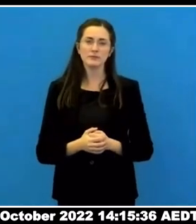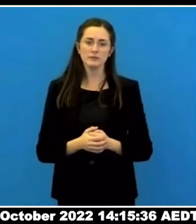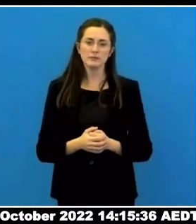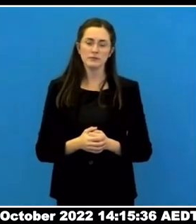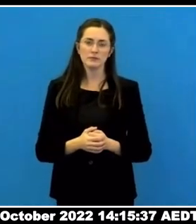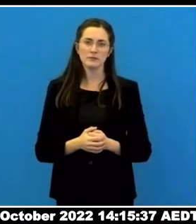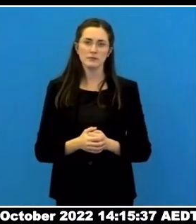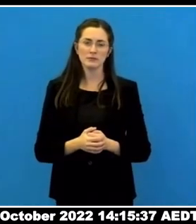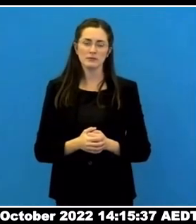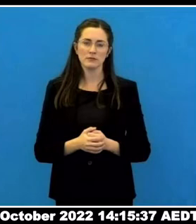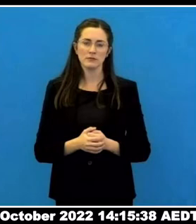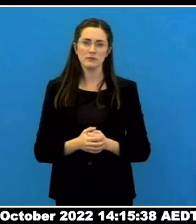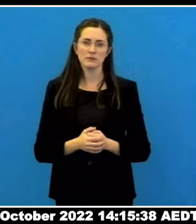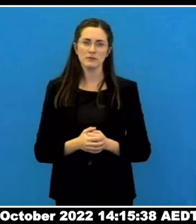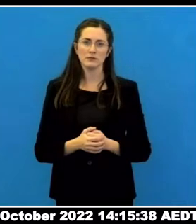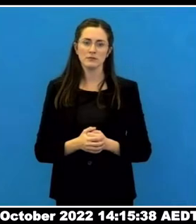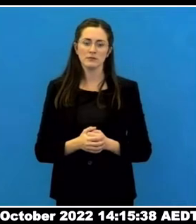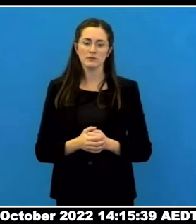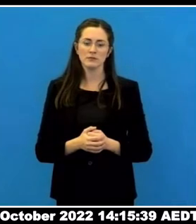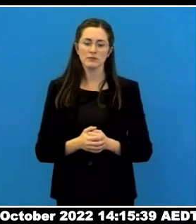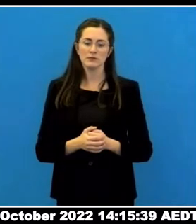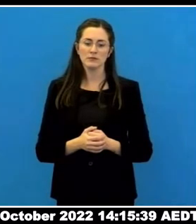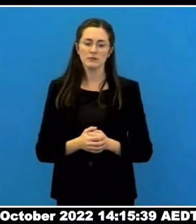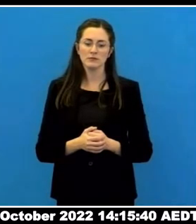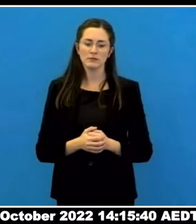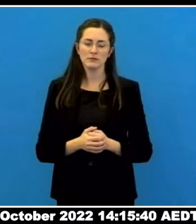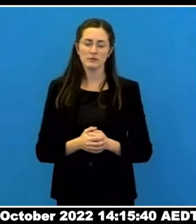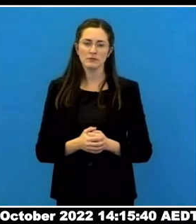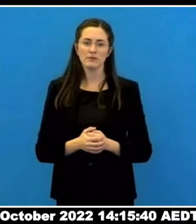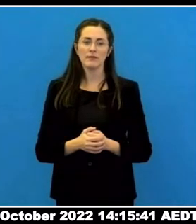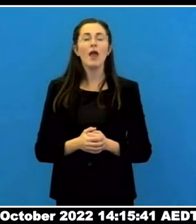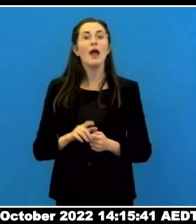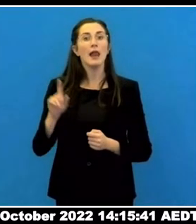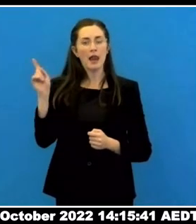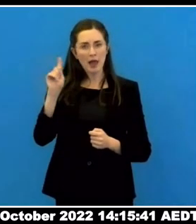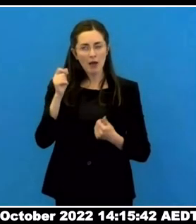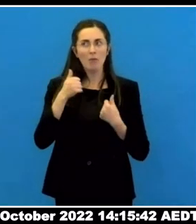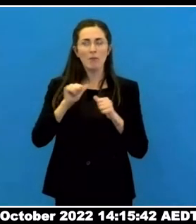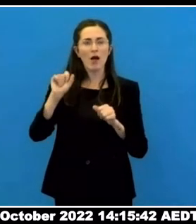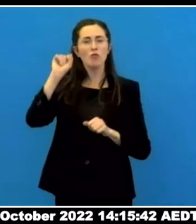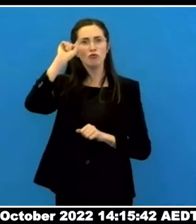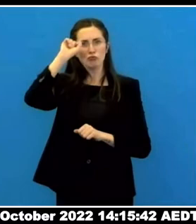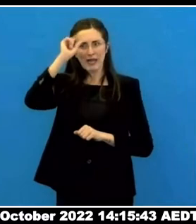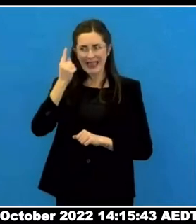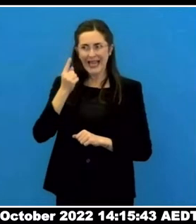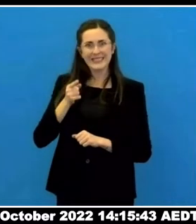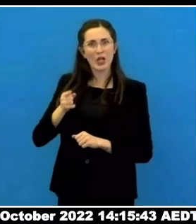And now we realise the manager of the service provider